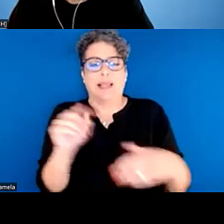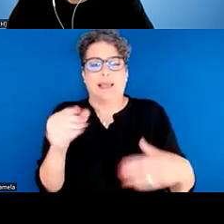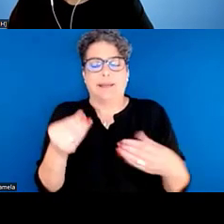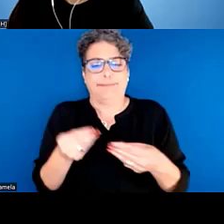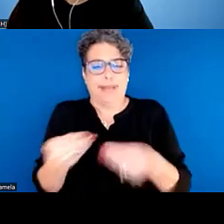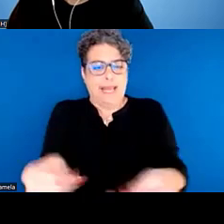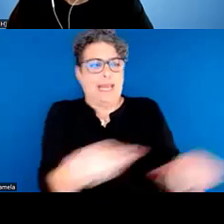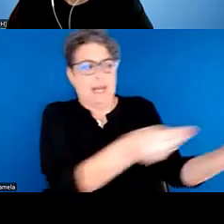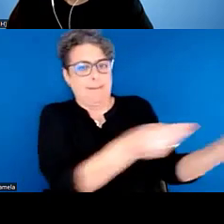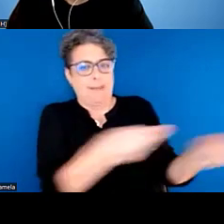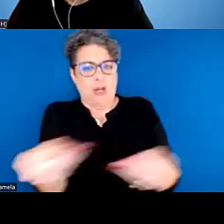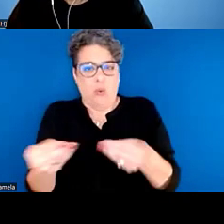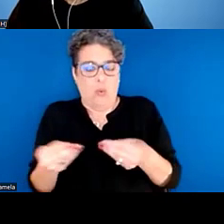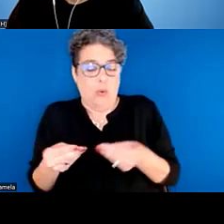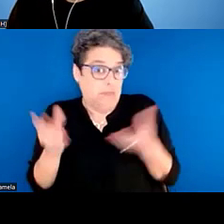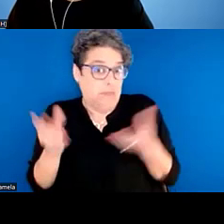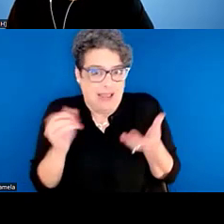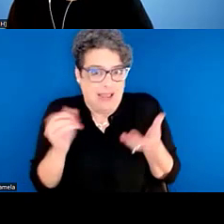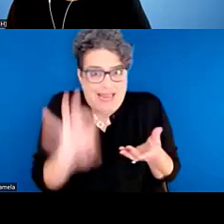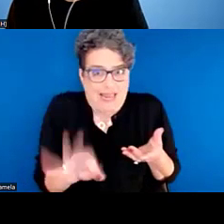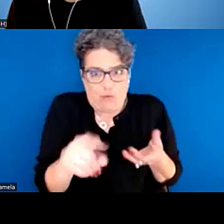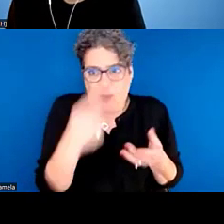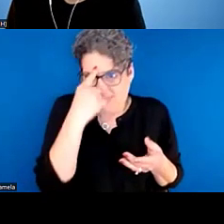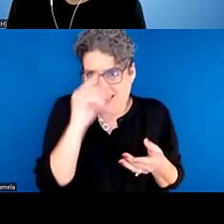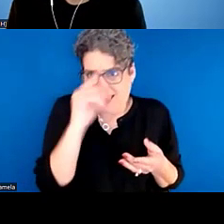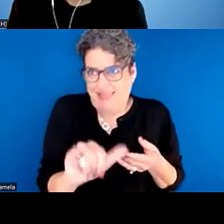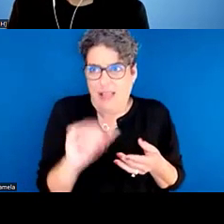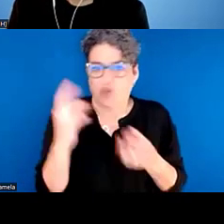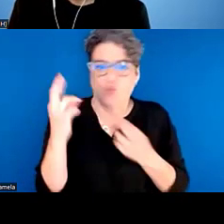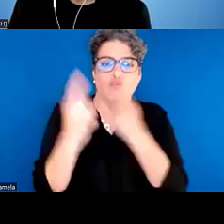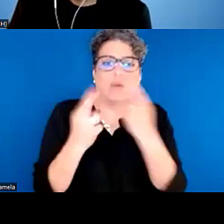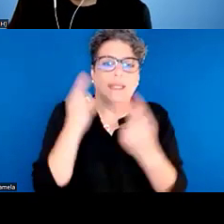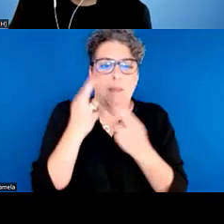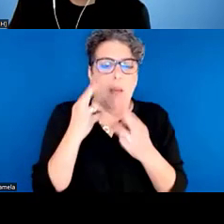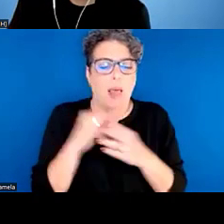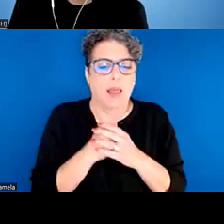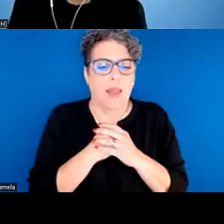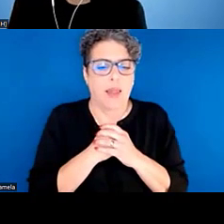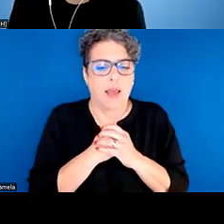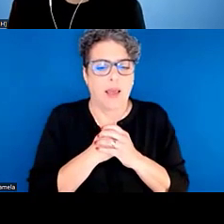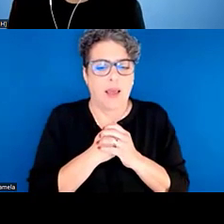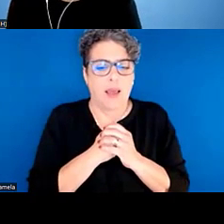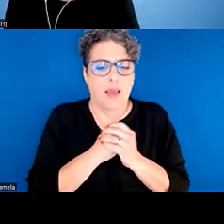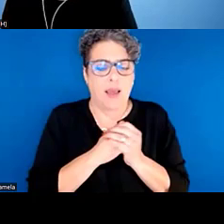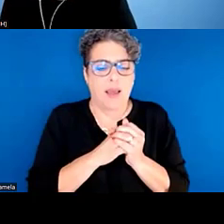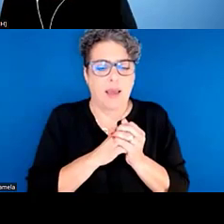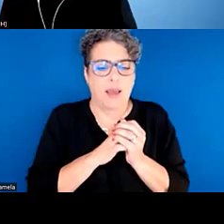should you think that that's reasonable in this case. Dr. Patricia Valdez: Yeah, and that's right. So when you think about it ..